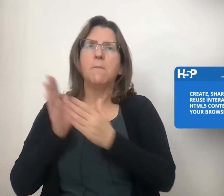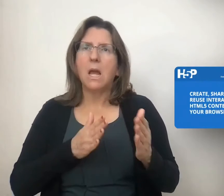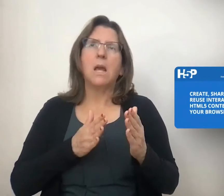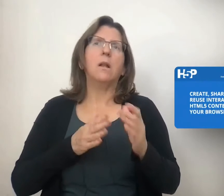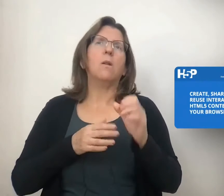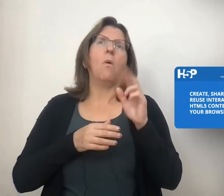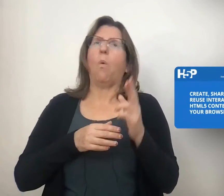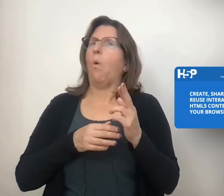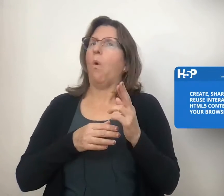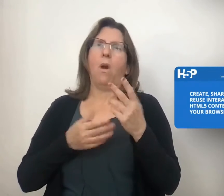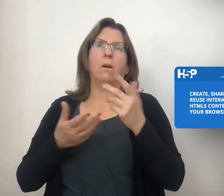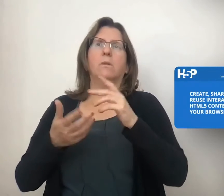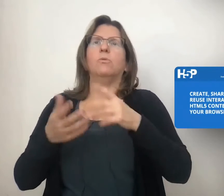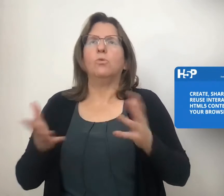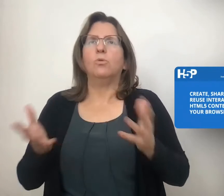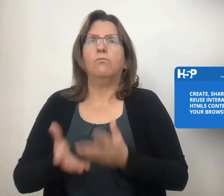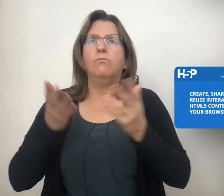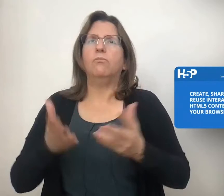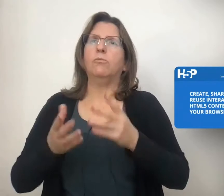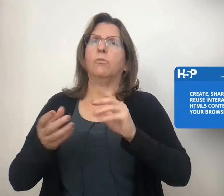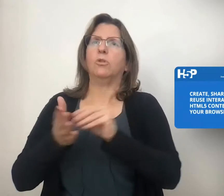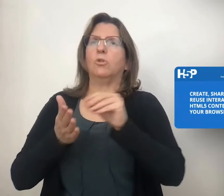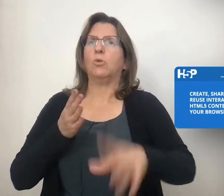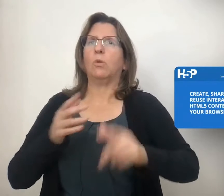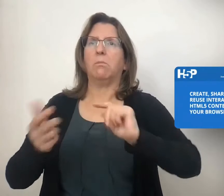as well as student interactive activities.